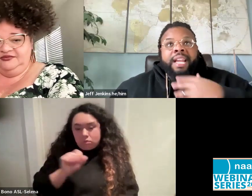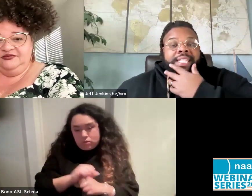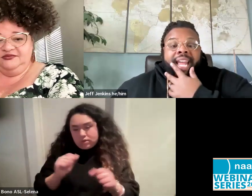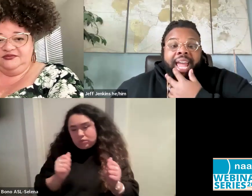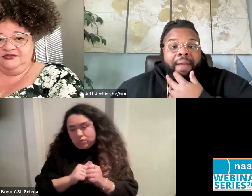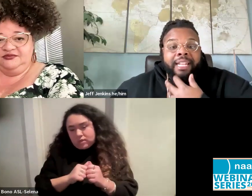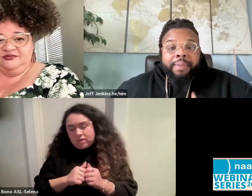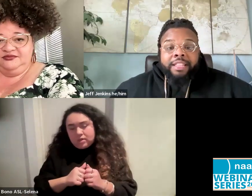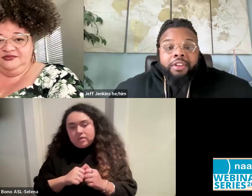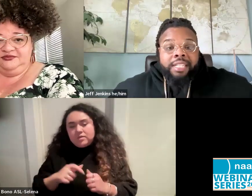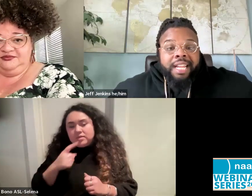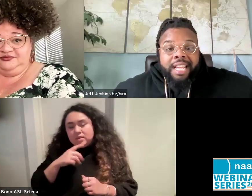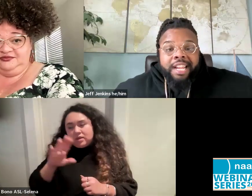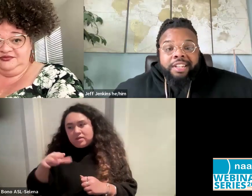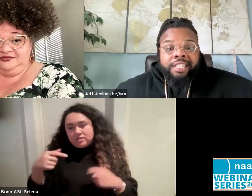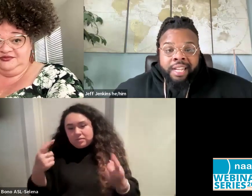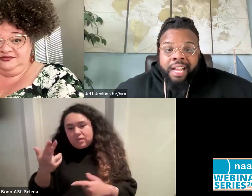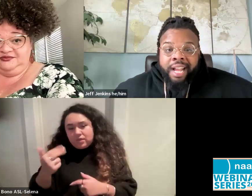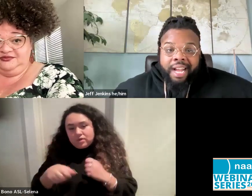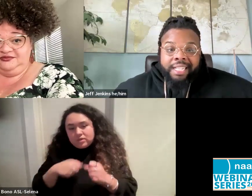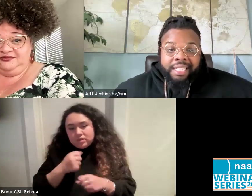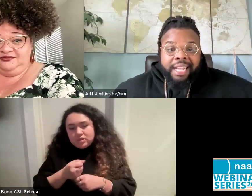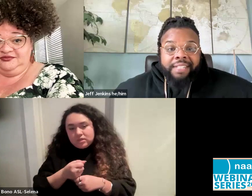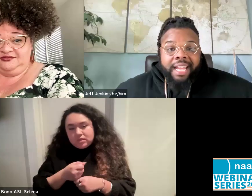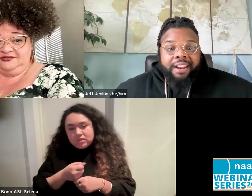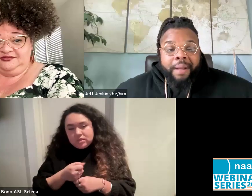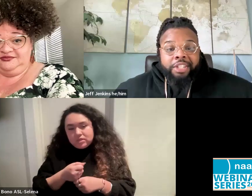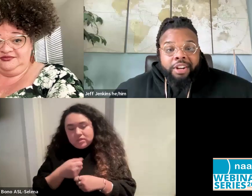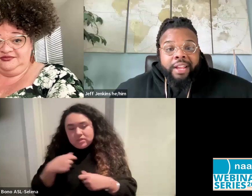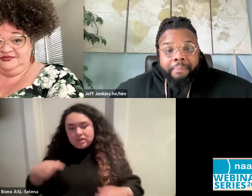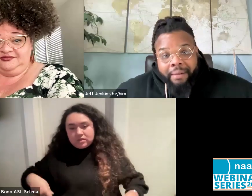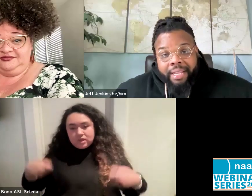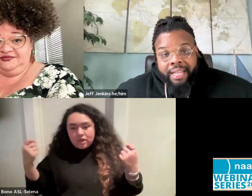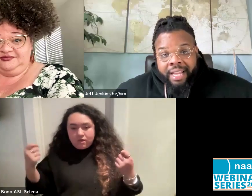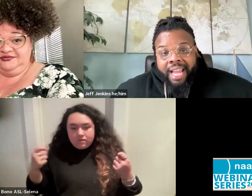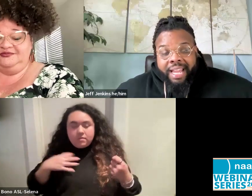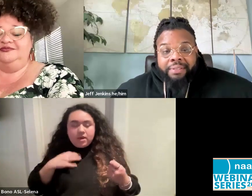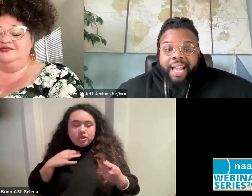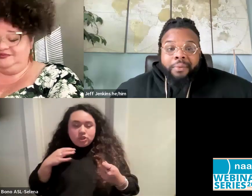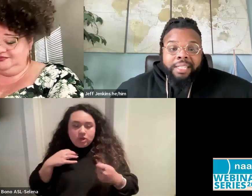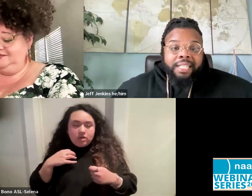and said, Hey man, it's been 30 years since I've taken off my shirt in public. And he was like, It wasn't.